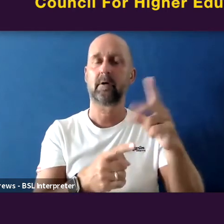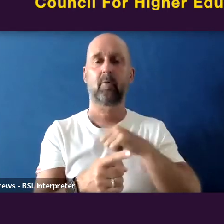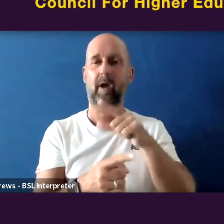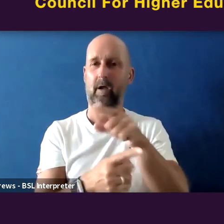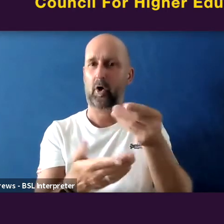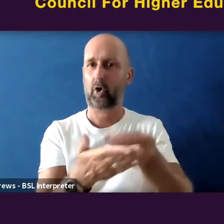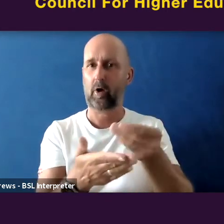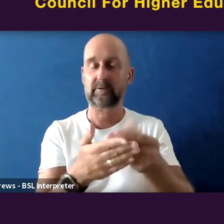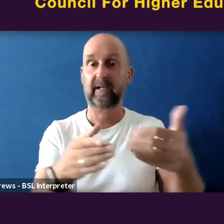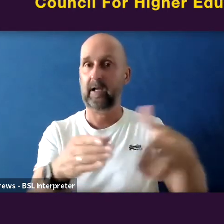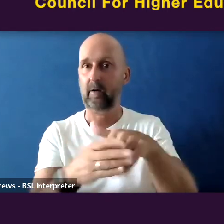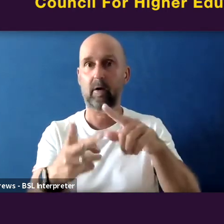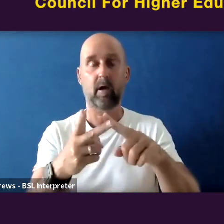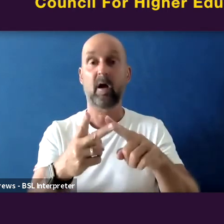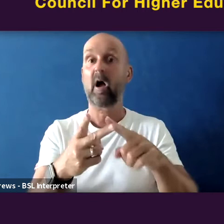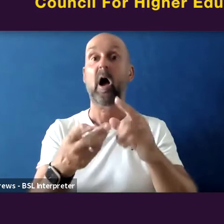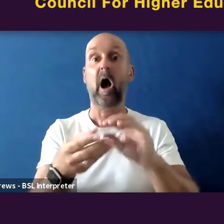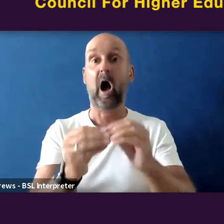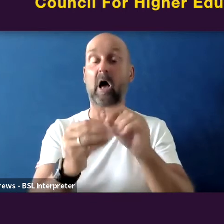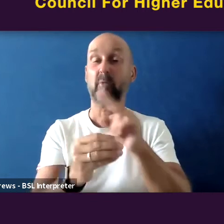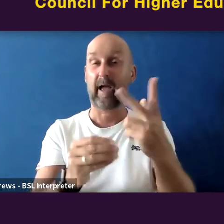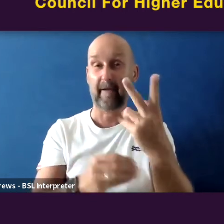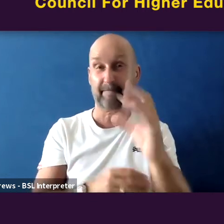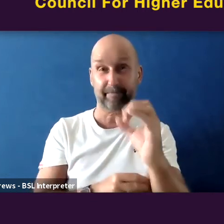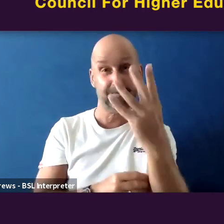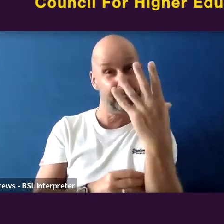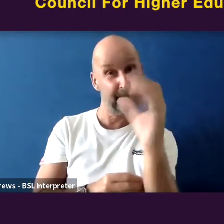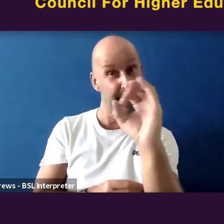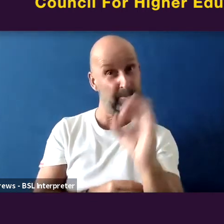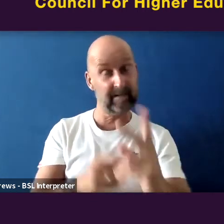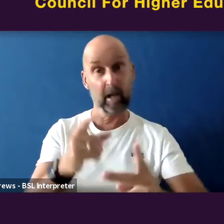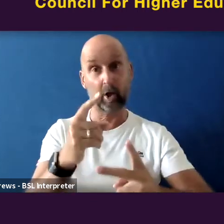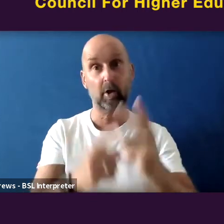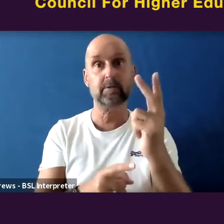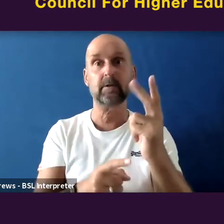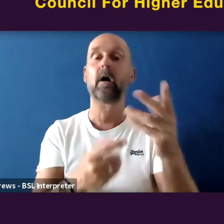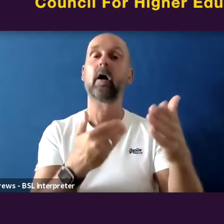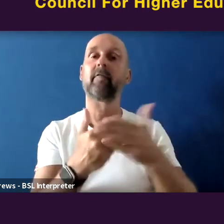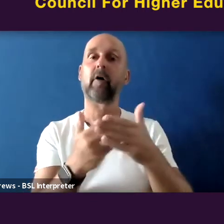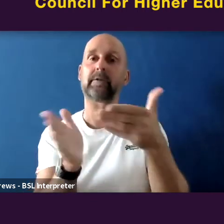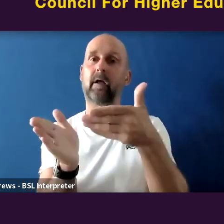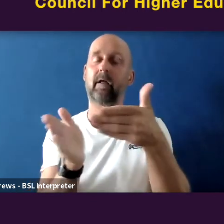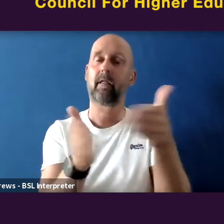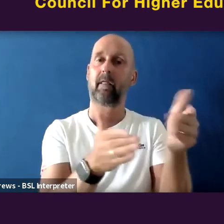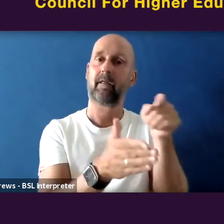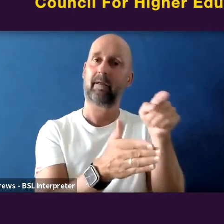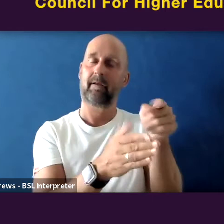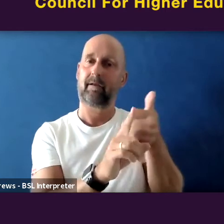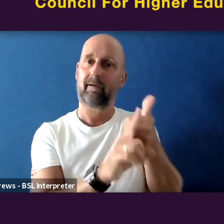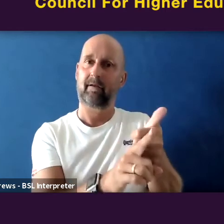including art and design by 50% in order to divert more funding to STEM and Health related subjects.